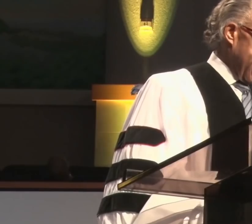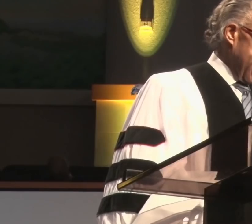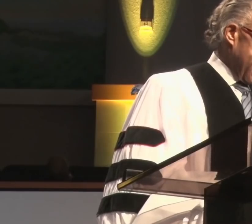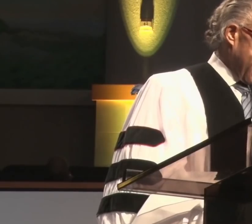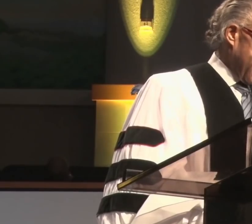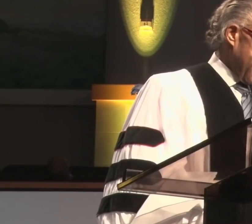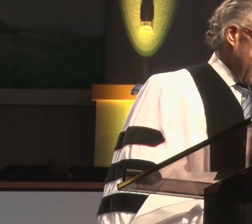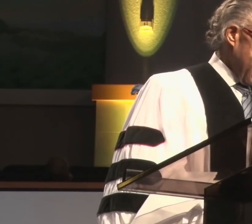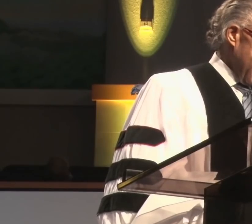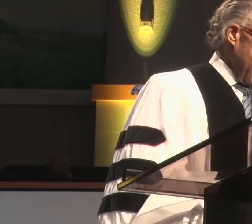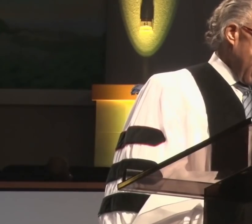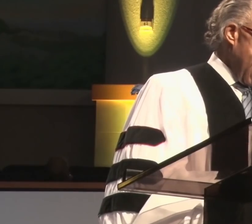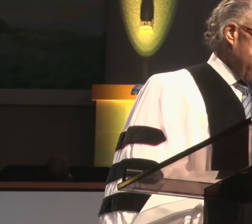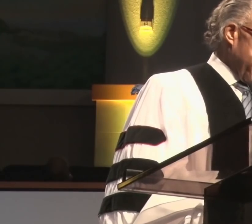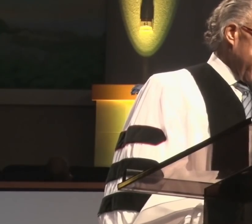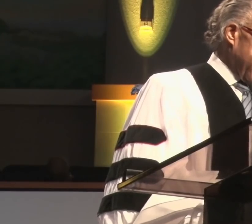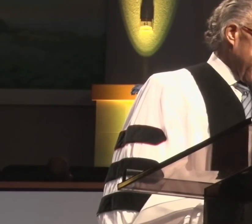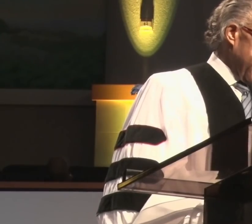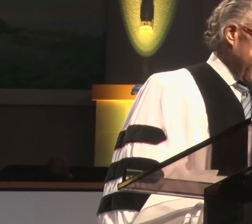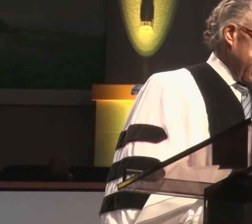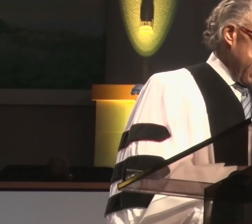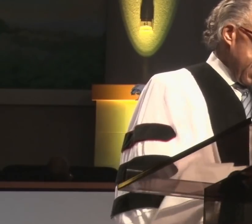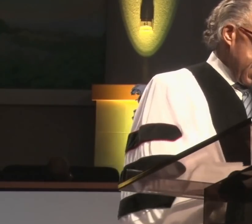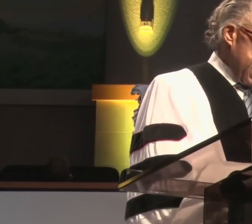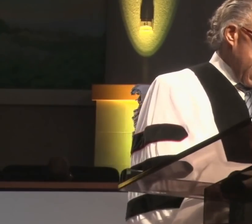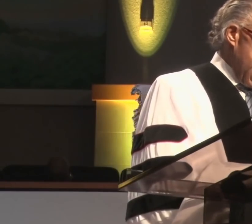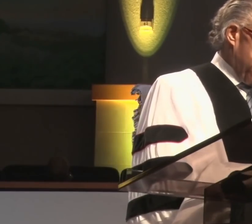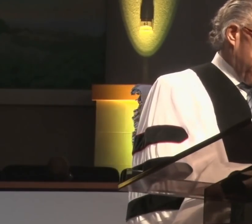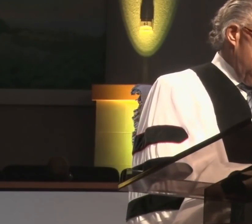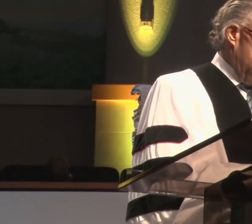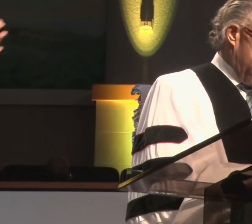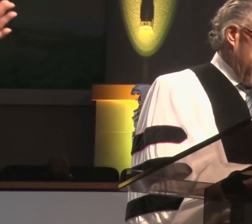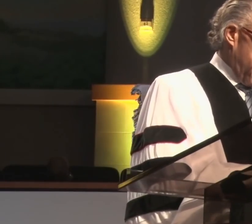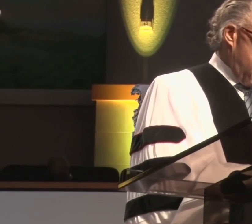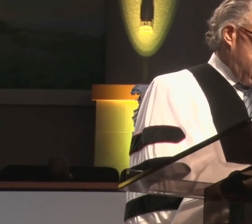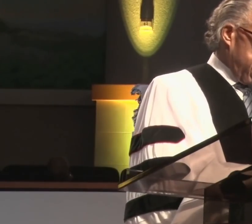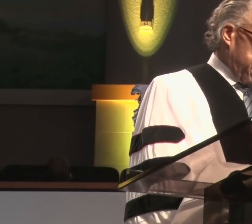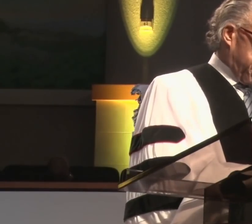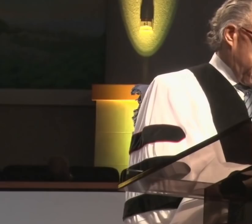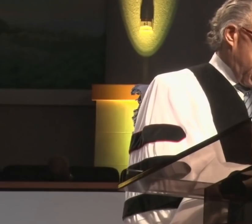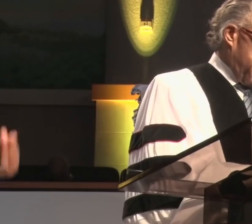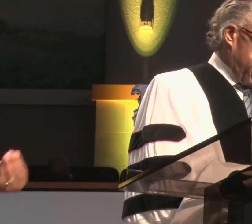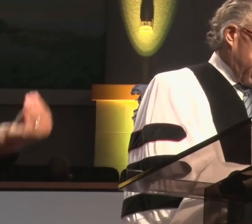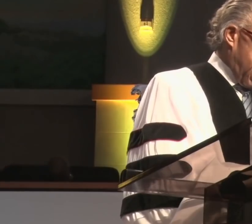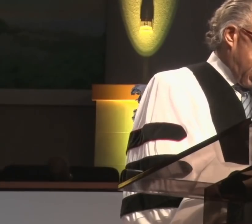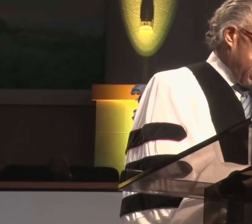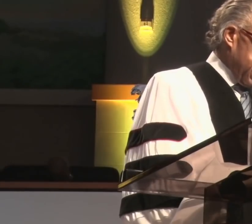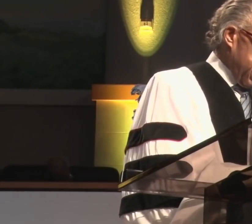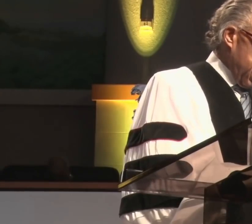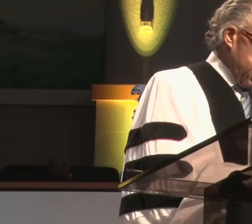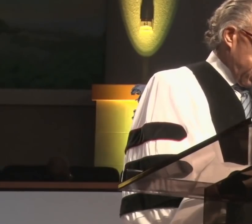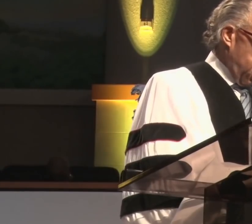THE POWERS OF THE DARKNESS, AGAINST SPIRITUAL FORCES OF